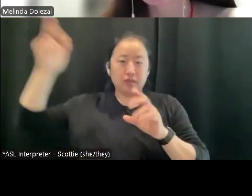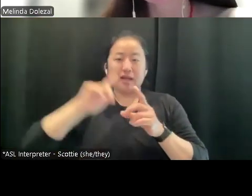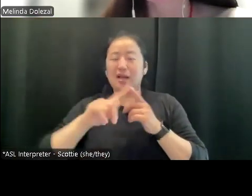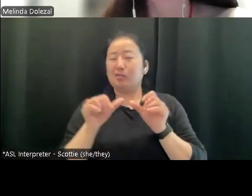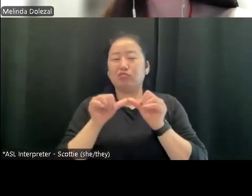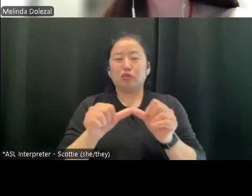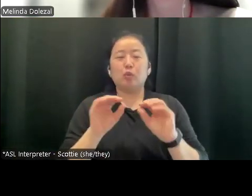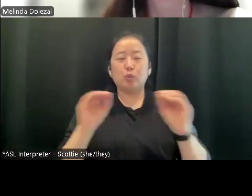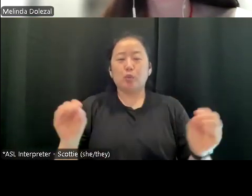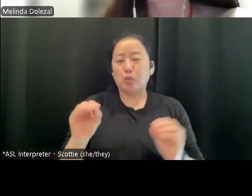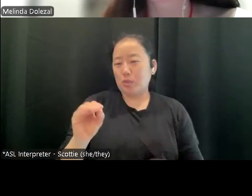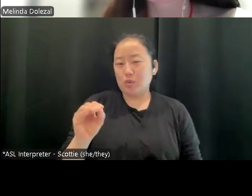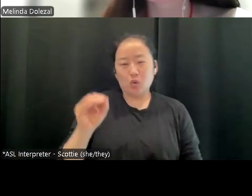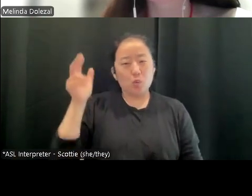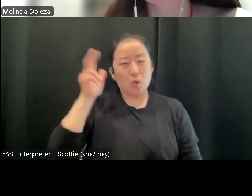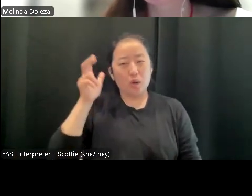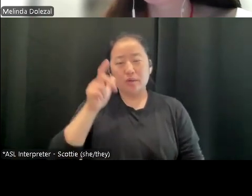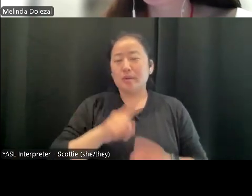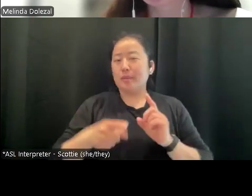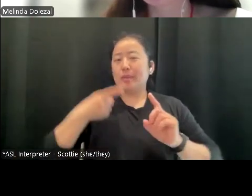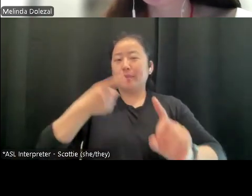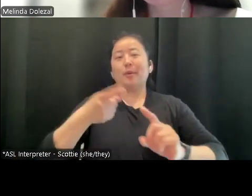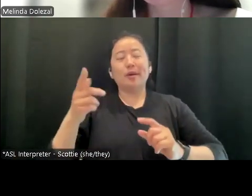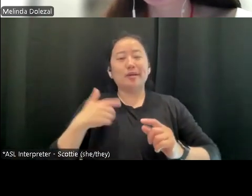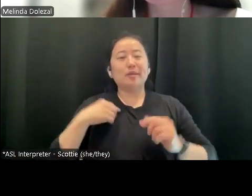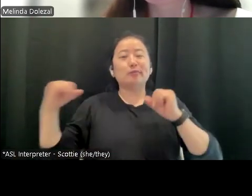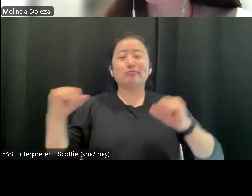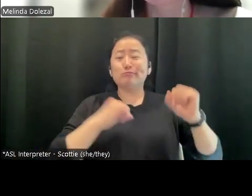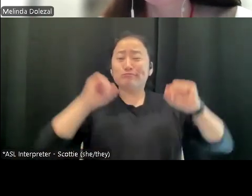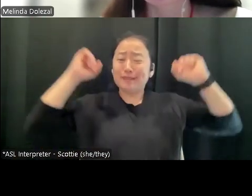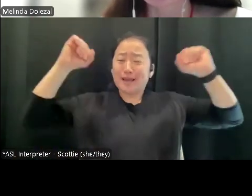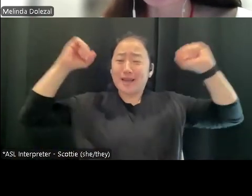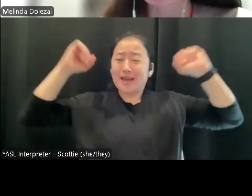but the noise in the background is cheering from family and from friends,